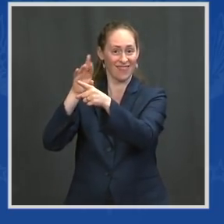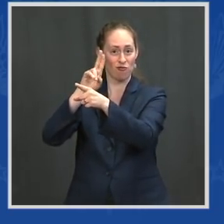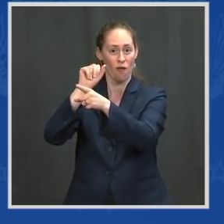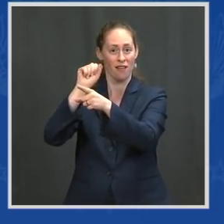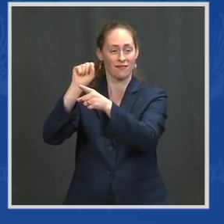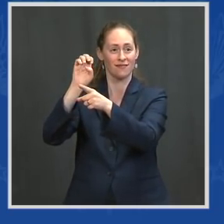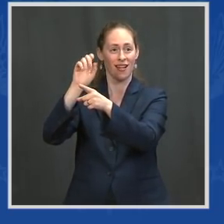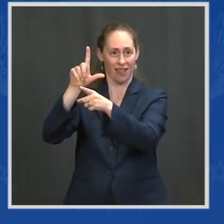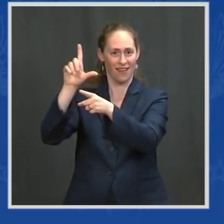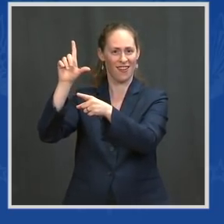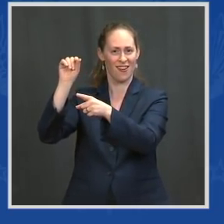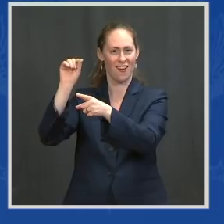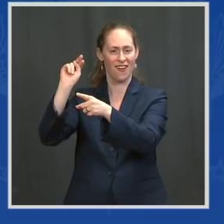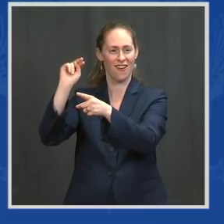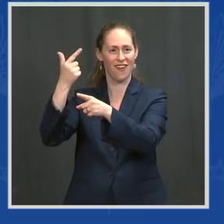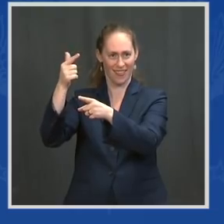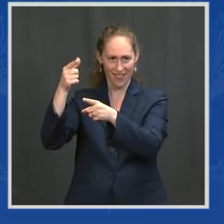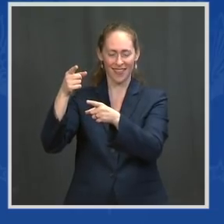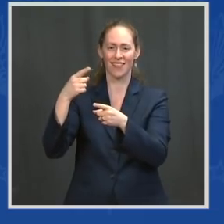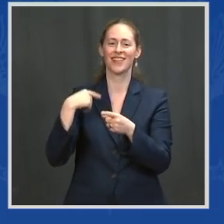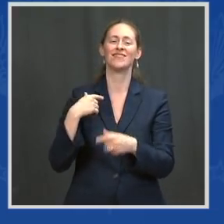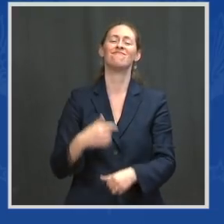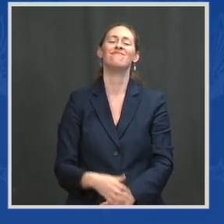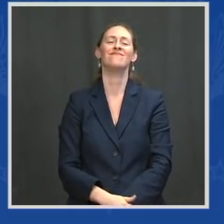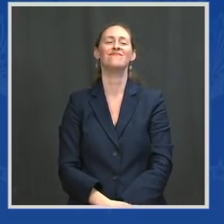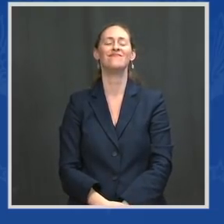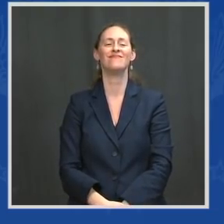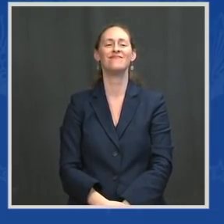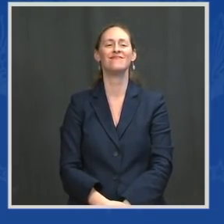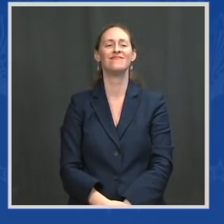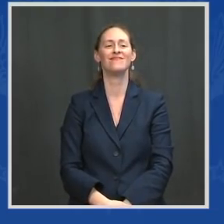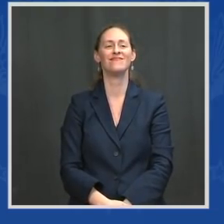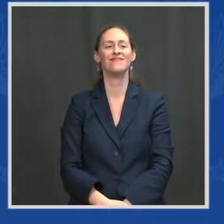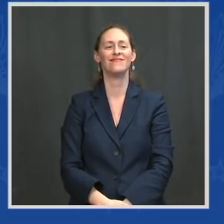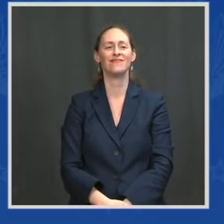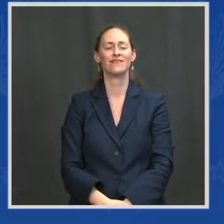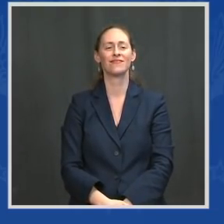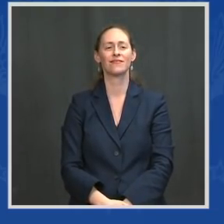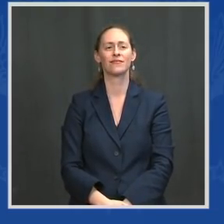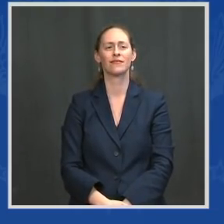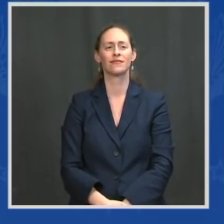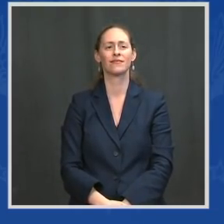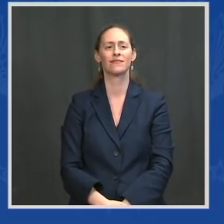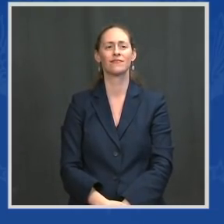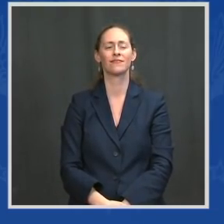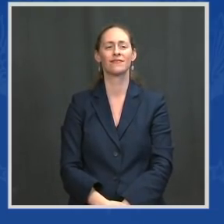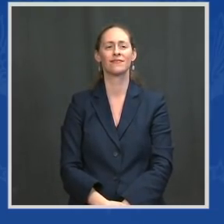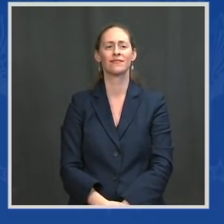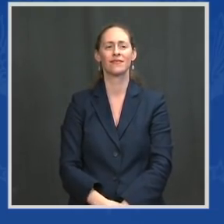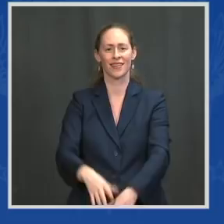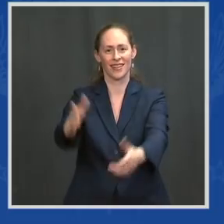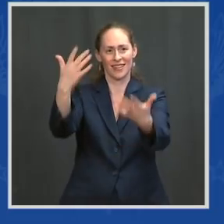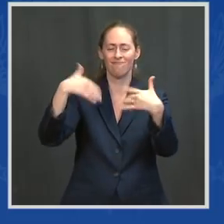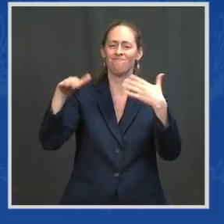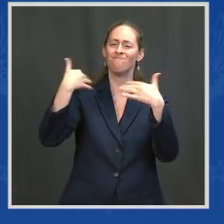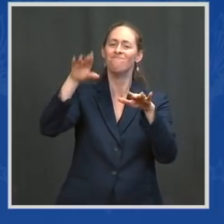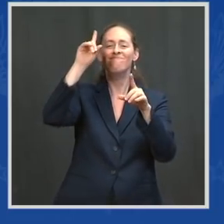I'd made my stops to all the senior senators, which was what you do in those days -- and I -- he said, "Son, sit down. Sit down."